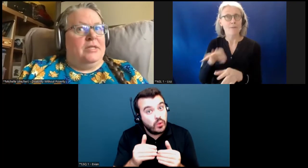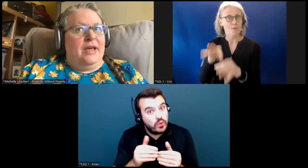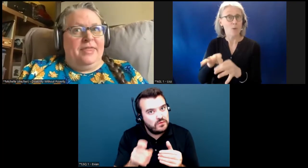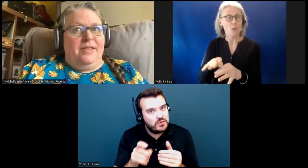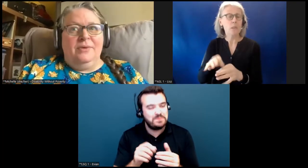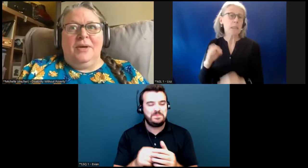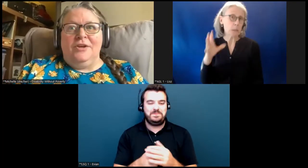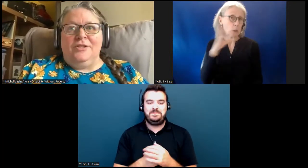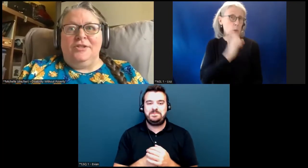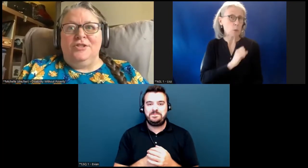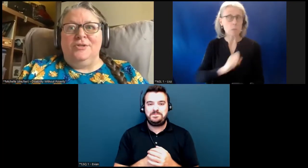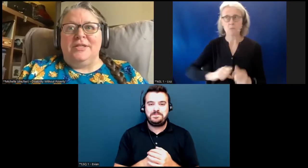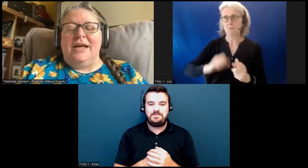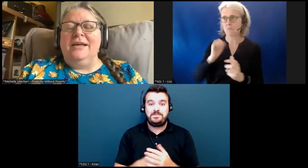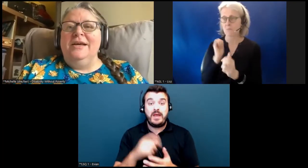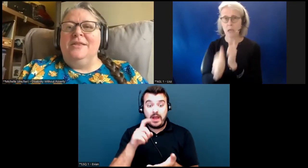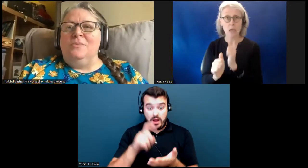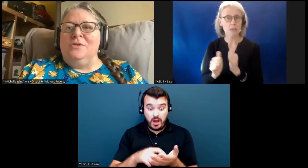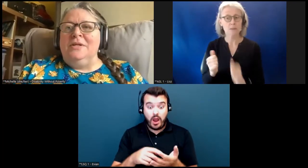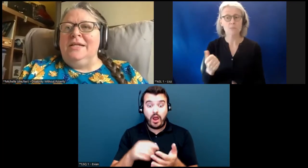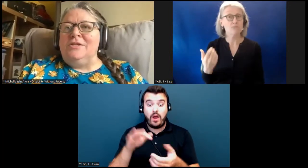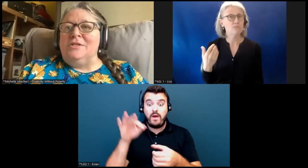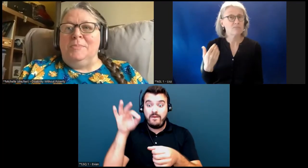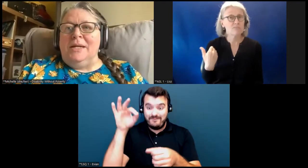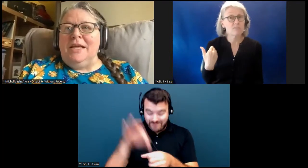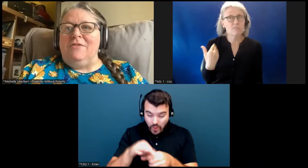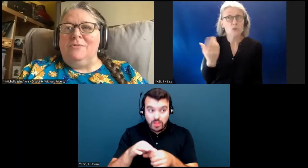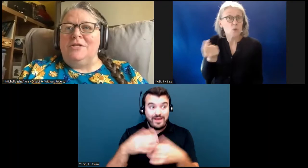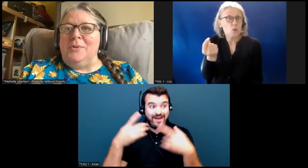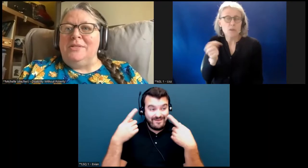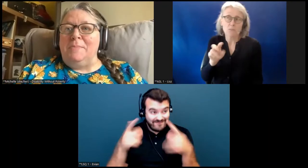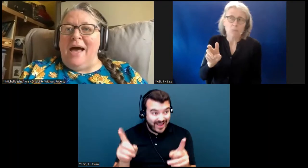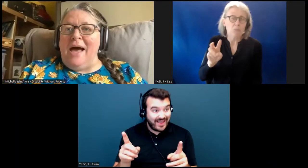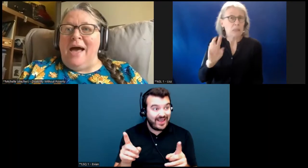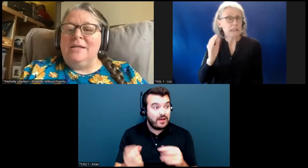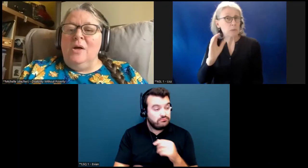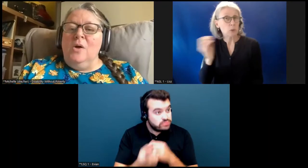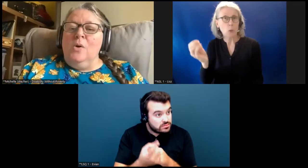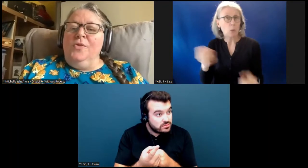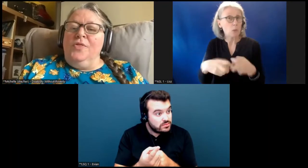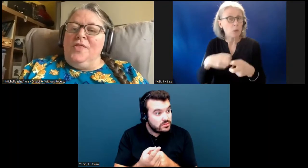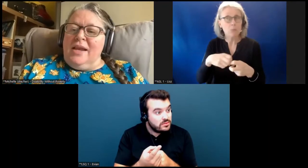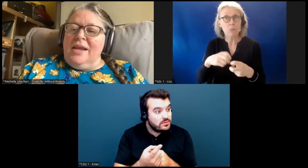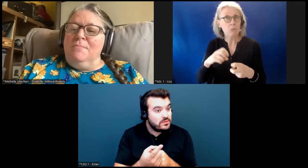NOTHING WE HEARD ON TUESDAY THAT WOULDN'T LEAD US TO BELIEVE IT WOULD PASS. THEN IT